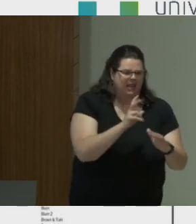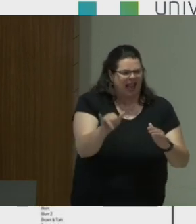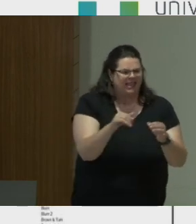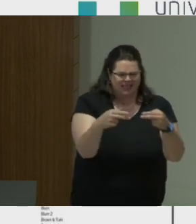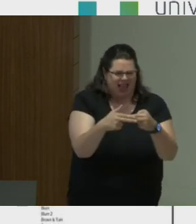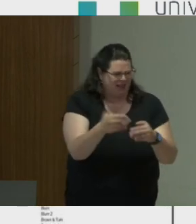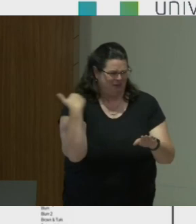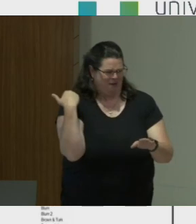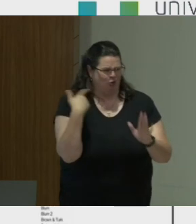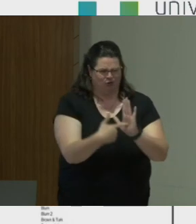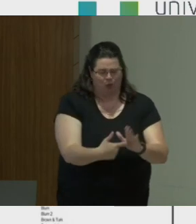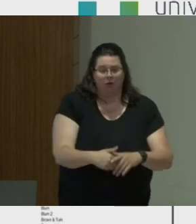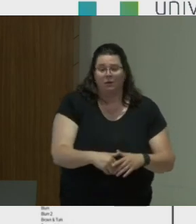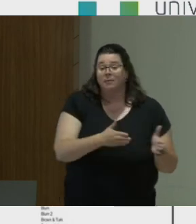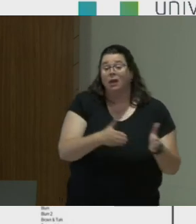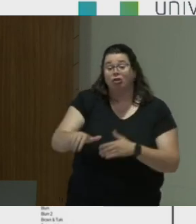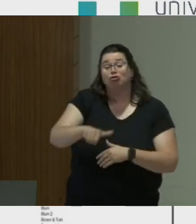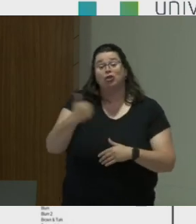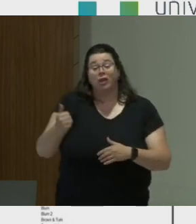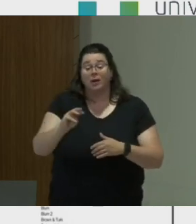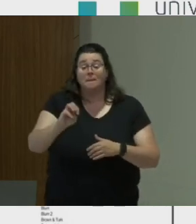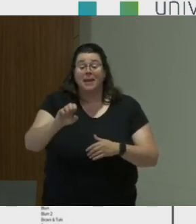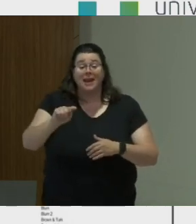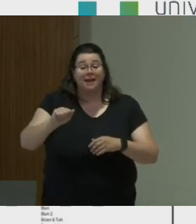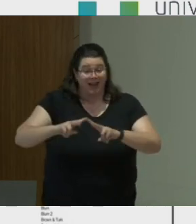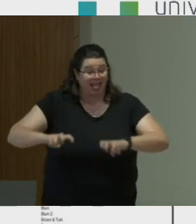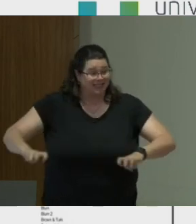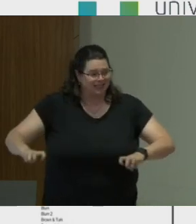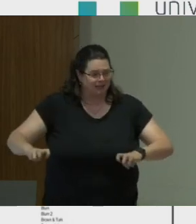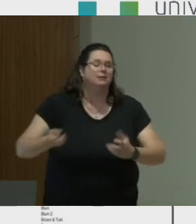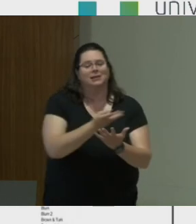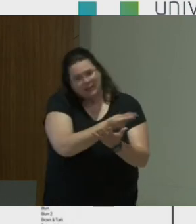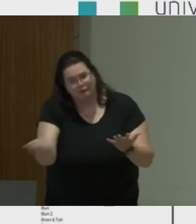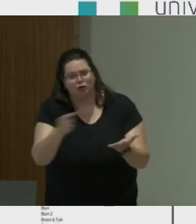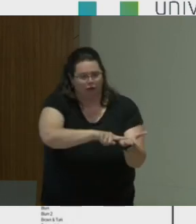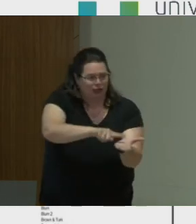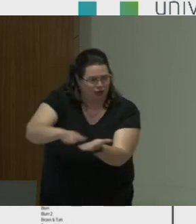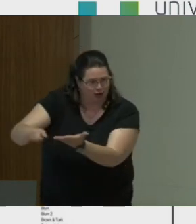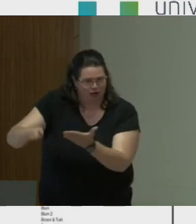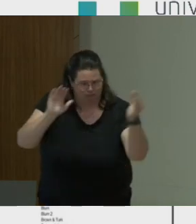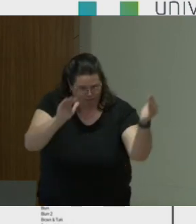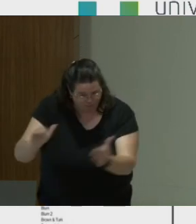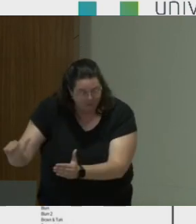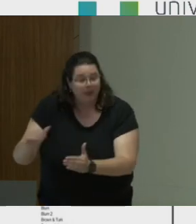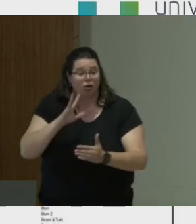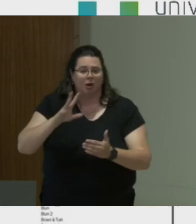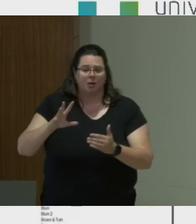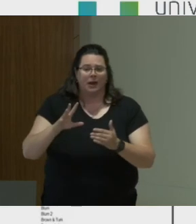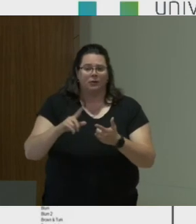And there is another meta-analysis that shows just the risk for sexual abuse depending on